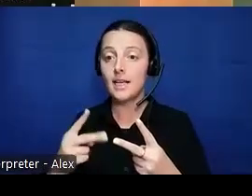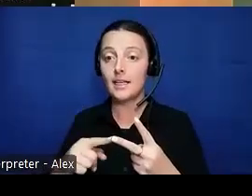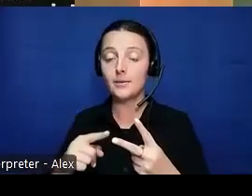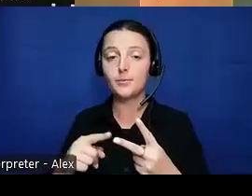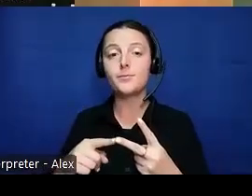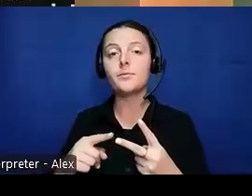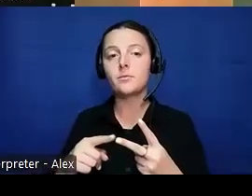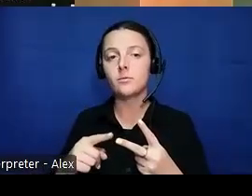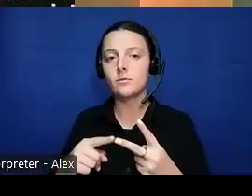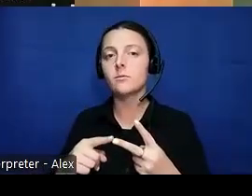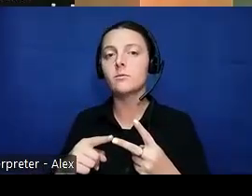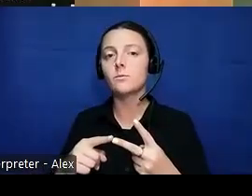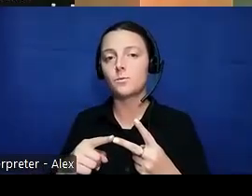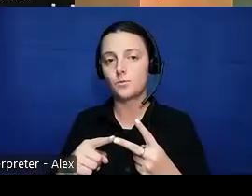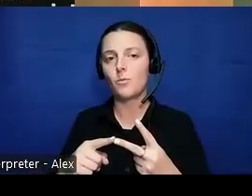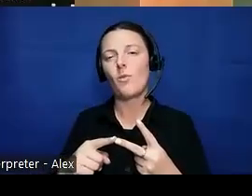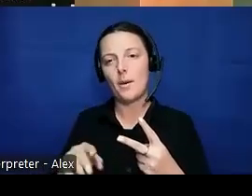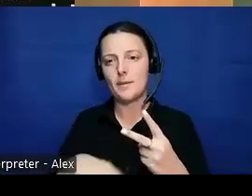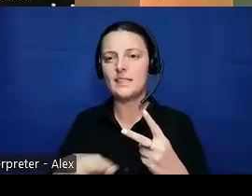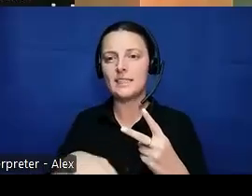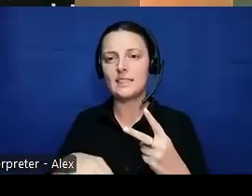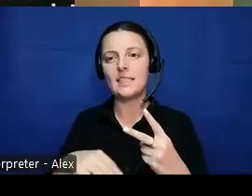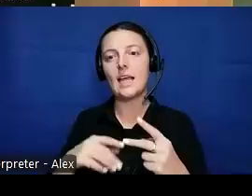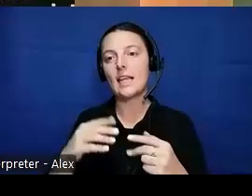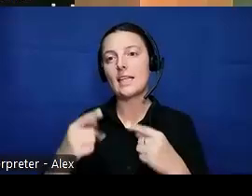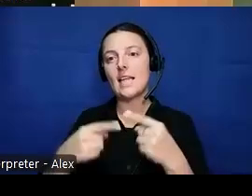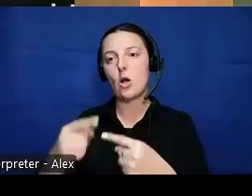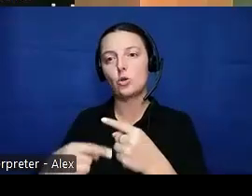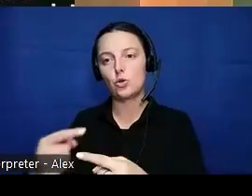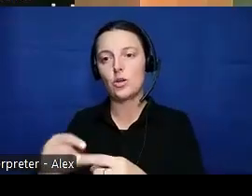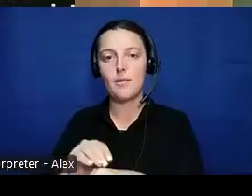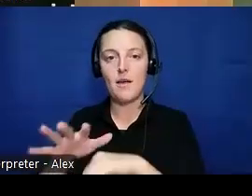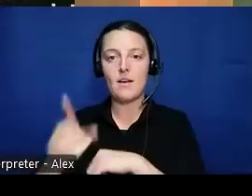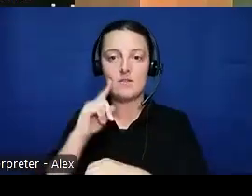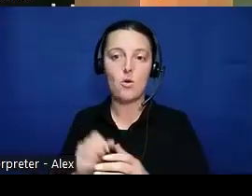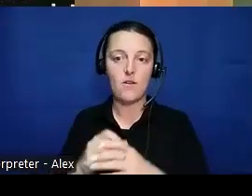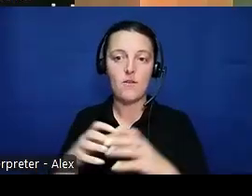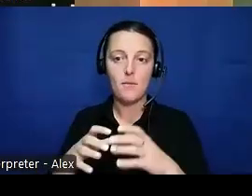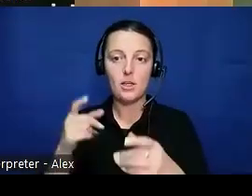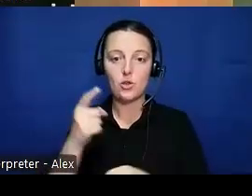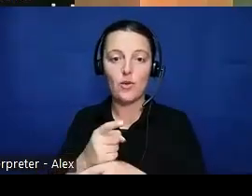of inflammation. I'm focusing on the latter. Okay? And there's a reason why although I'm